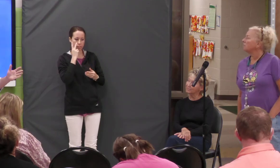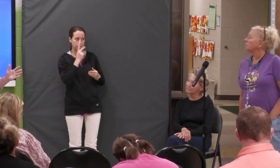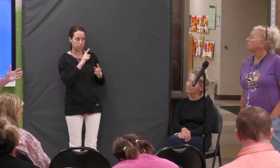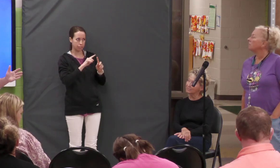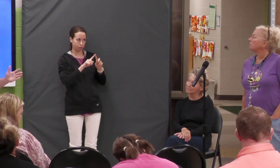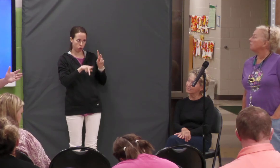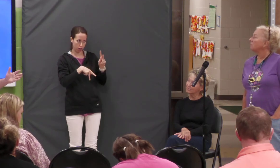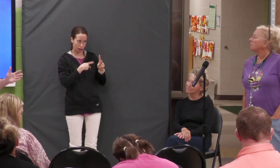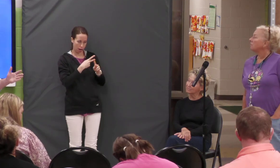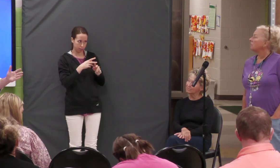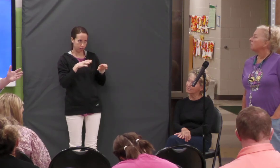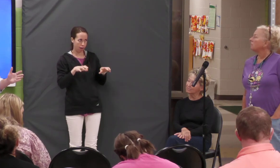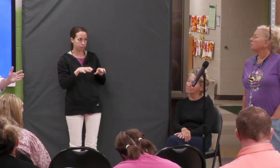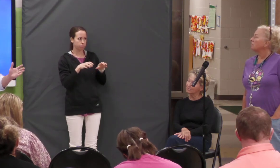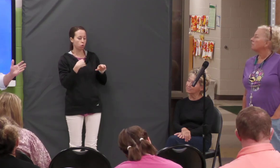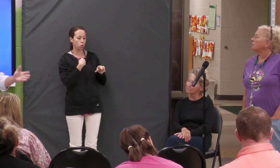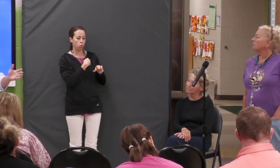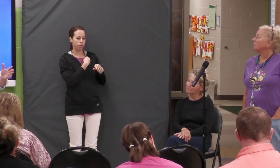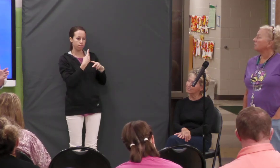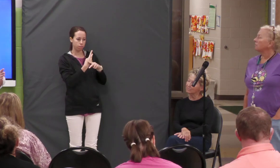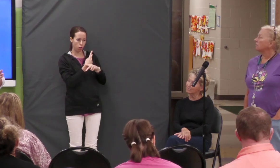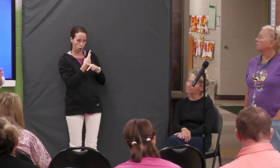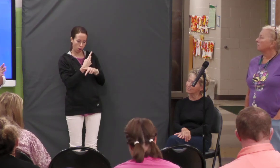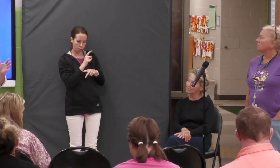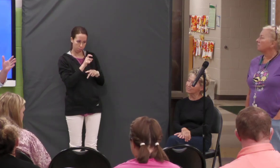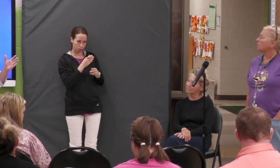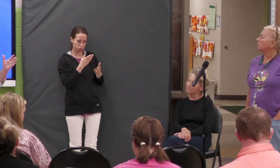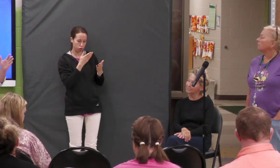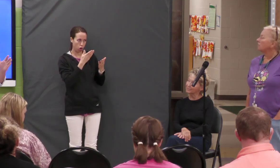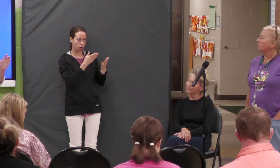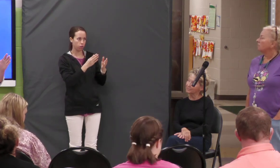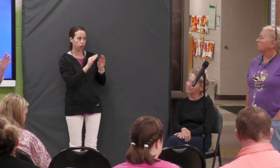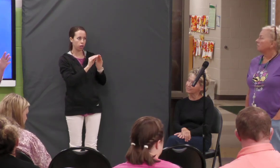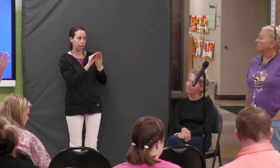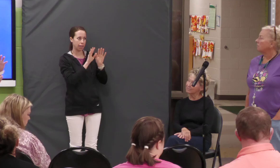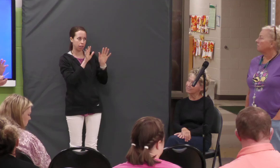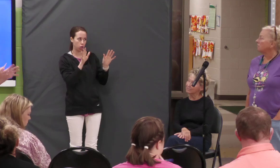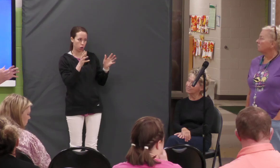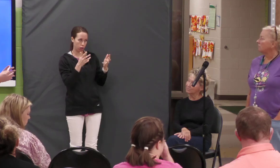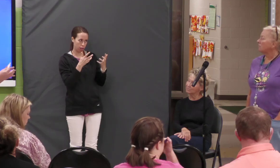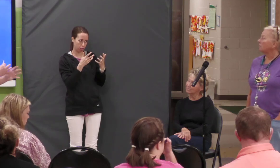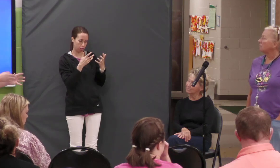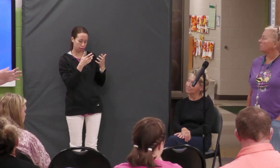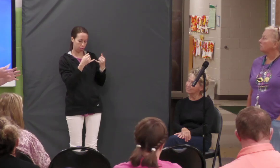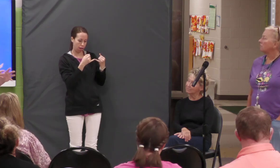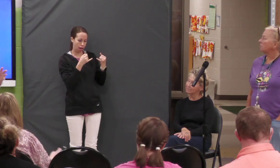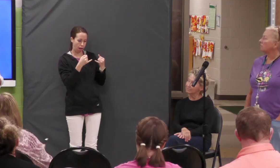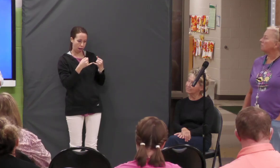need to be able to offer a clear line to be able to divide each activity into its own